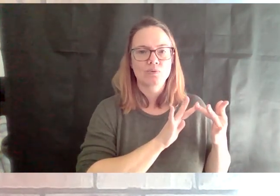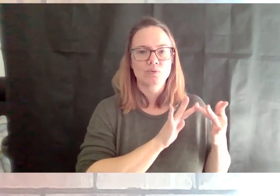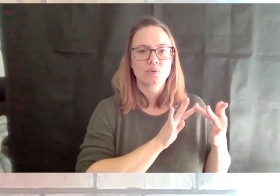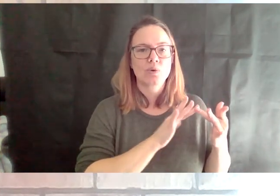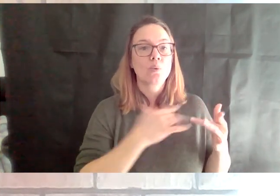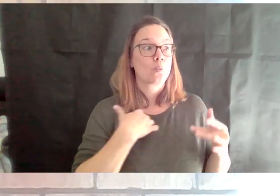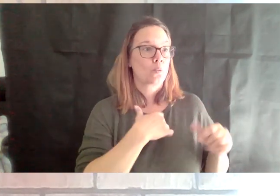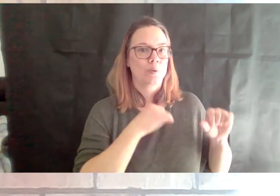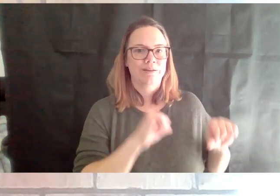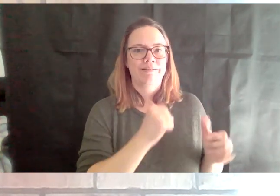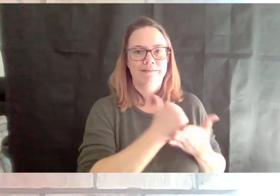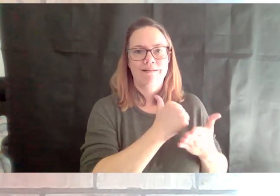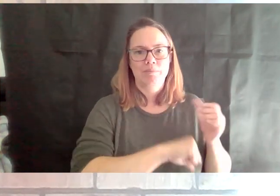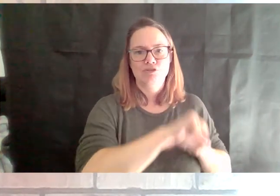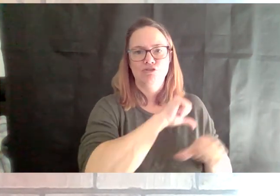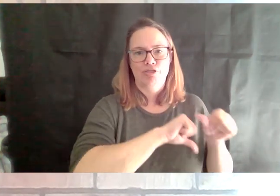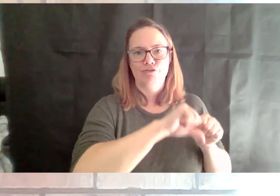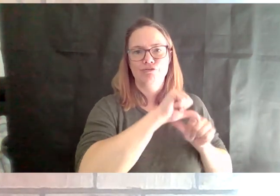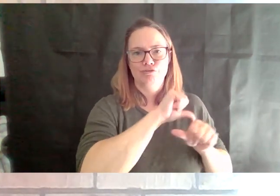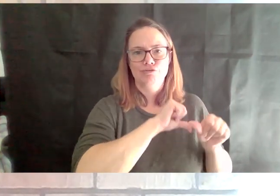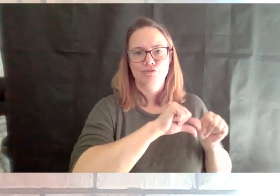to help each other with our strengths,